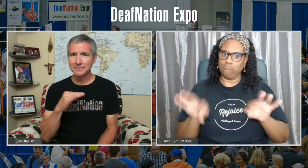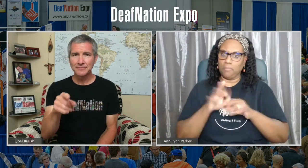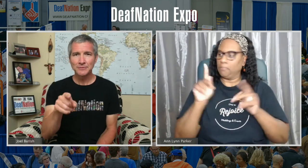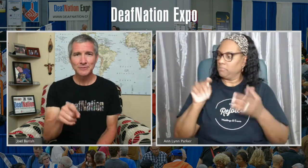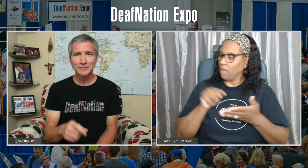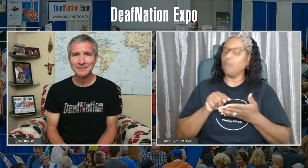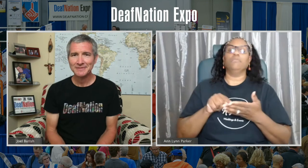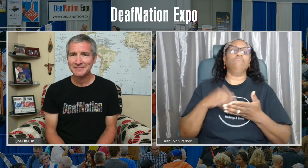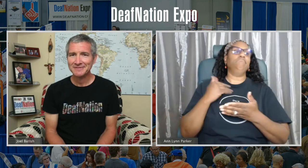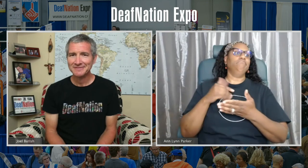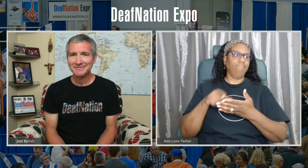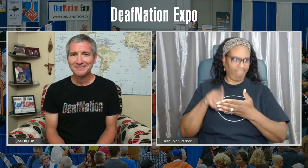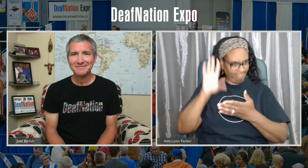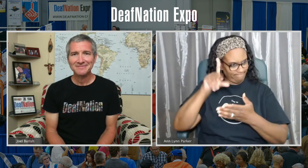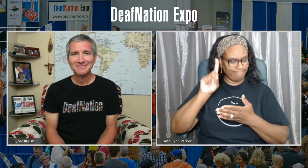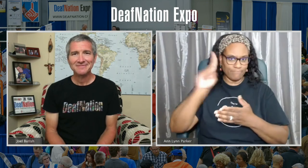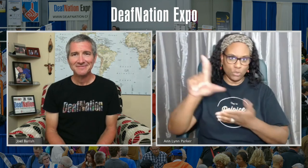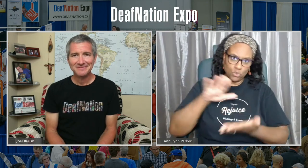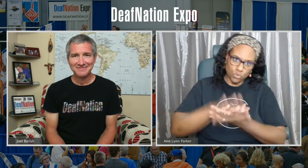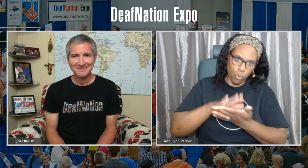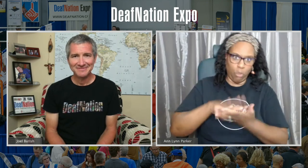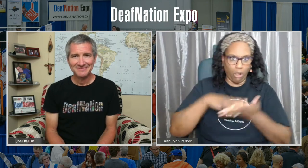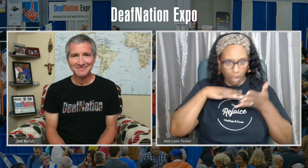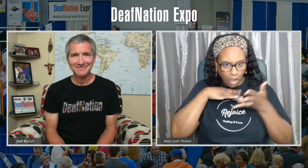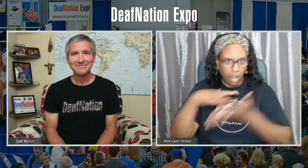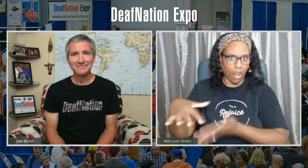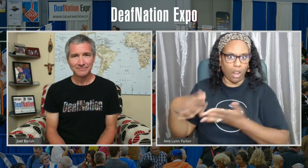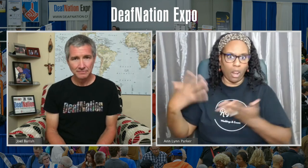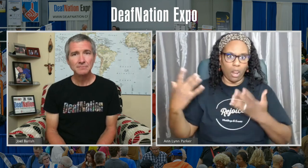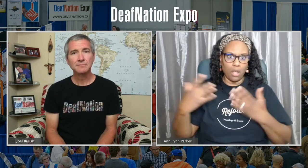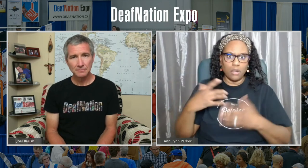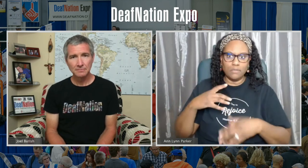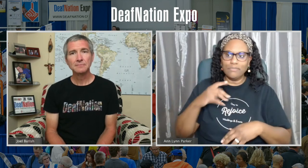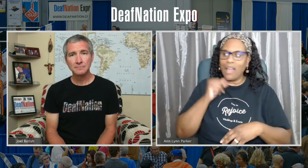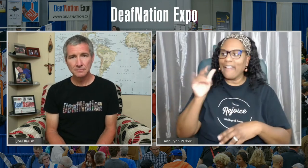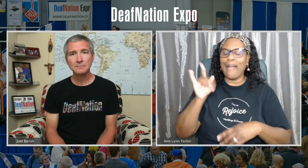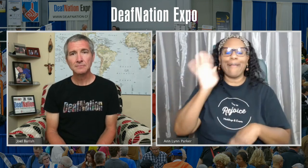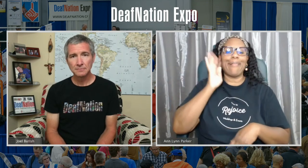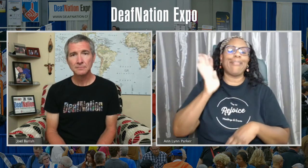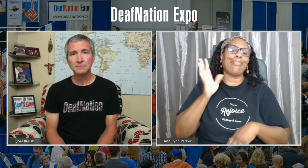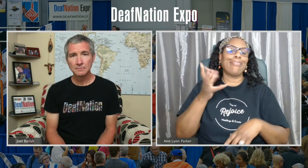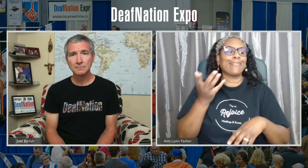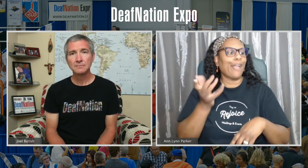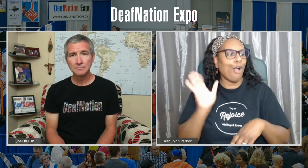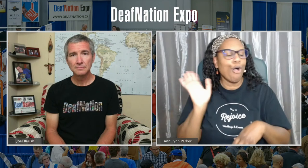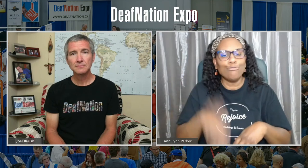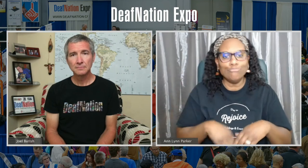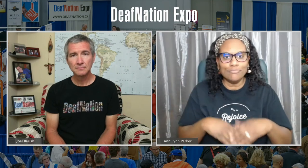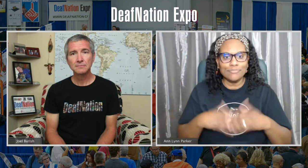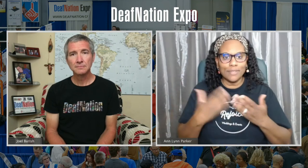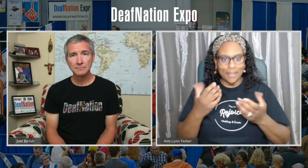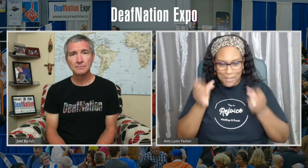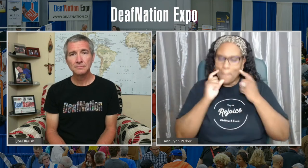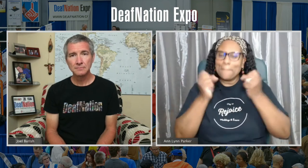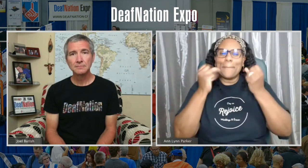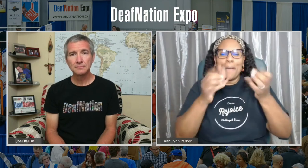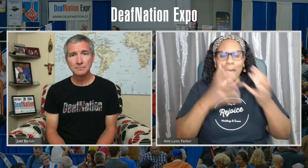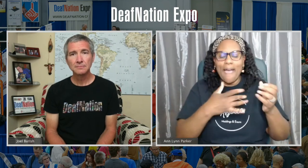That’s important. I’m proud of you. A person with an ACED means they went to school and studied it. It’s not like they’re just an amateur.